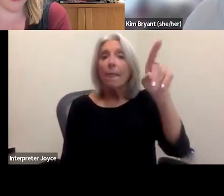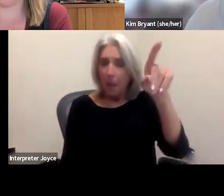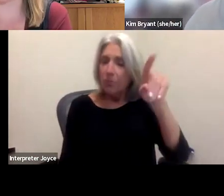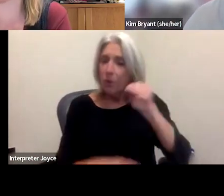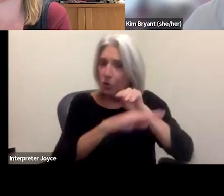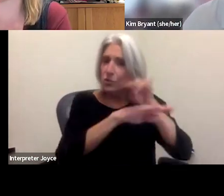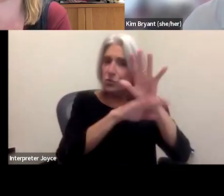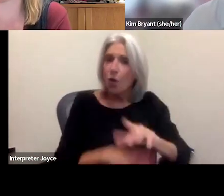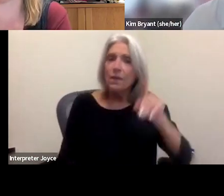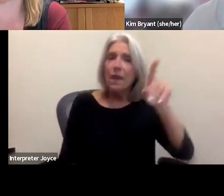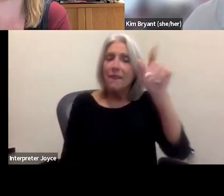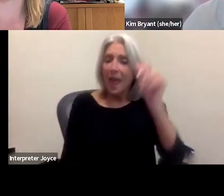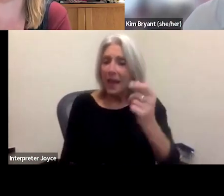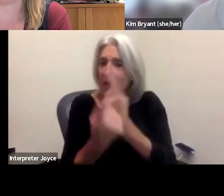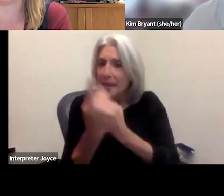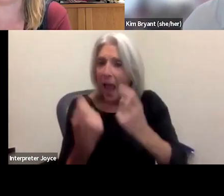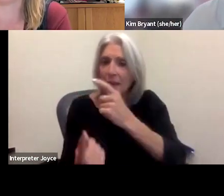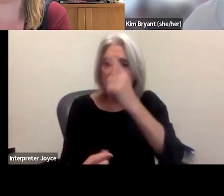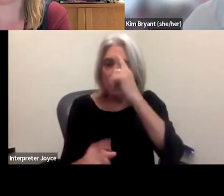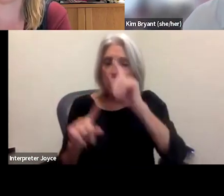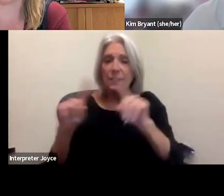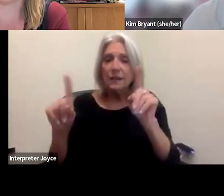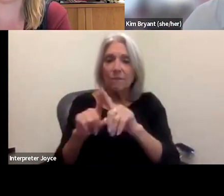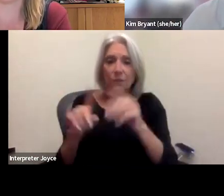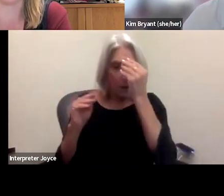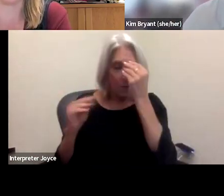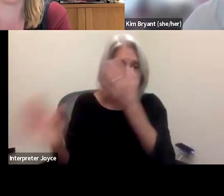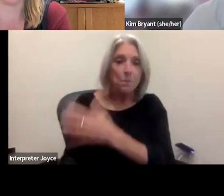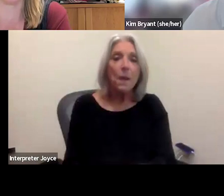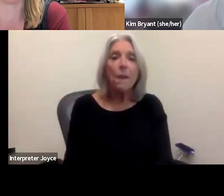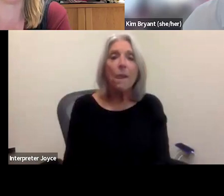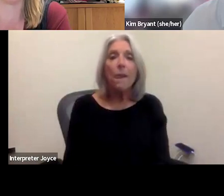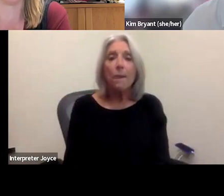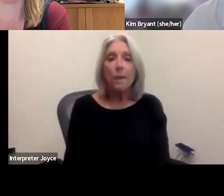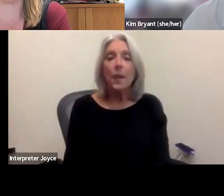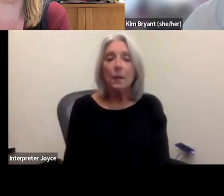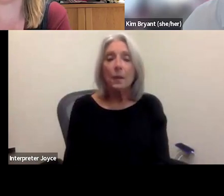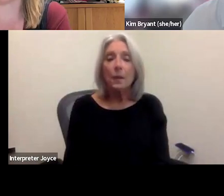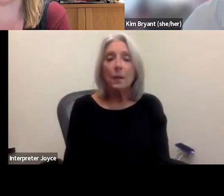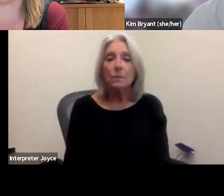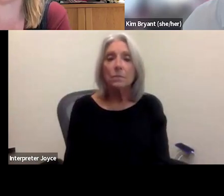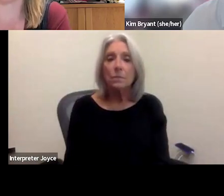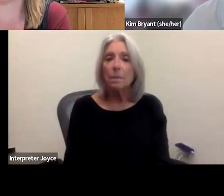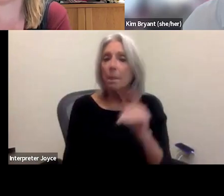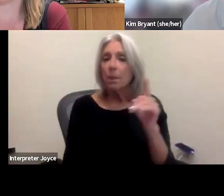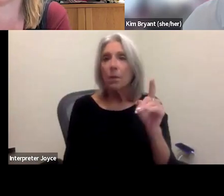They can ask for different information. They are great at talking amongst themselves